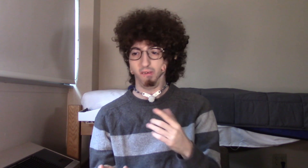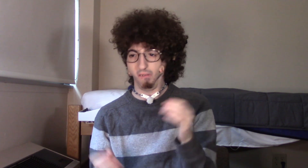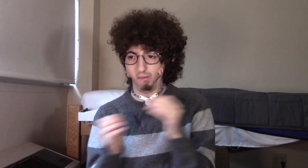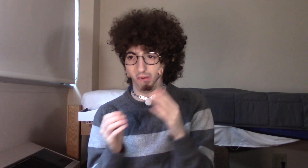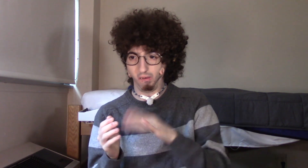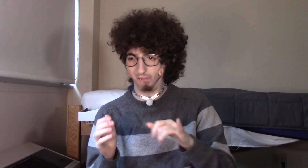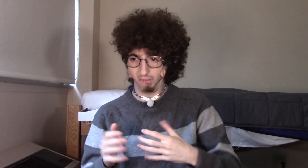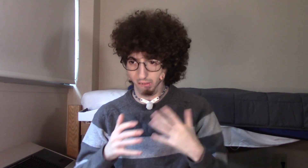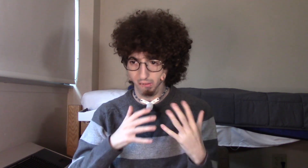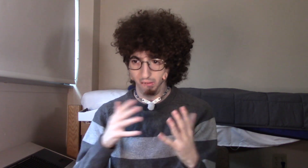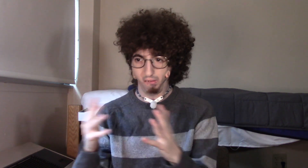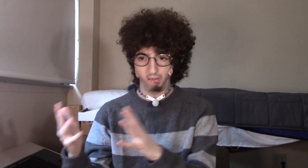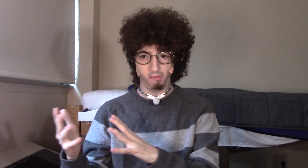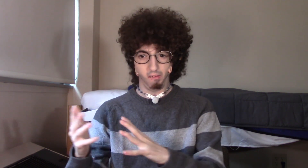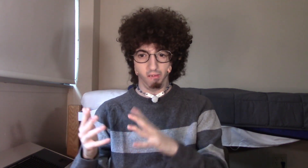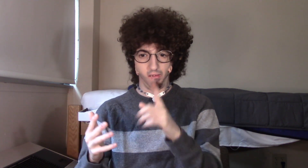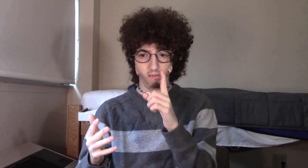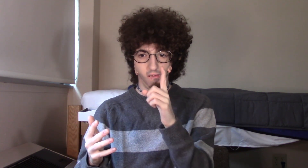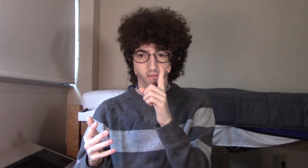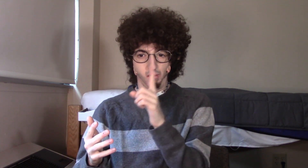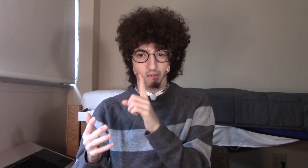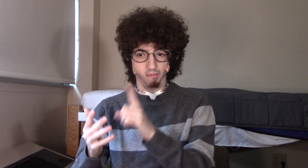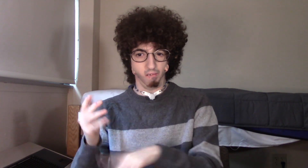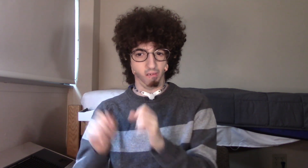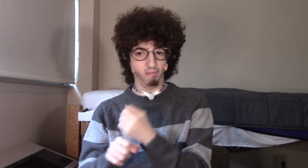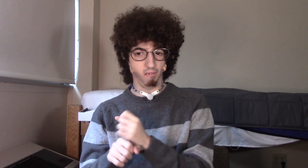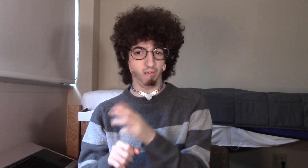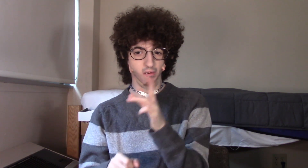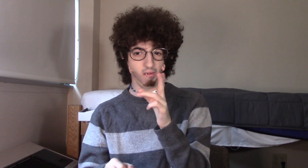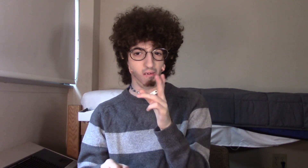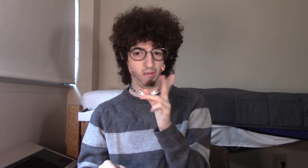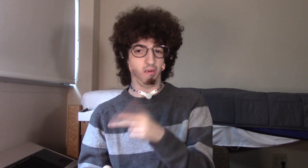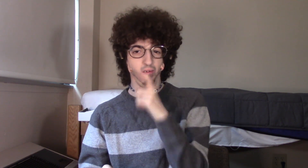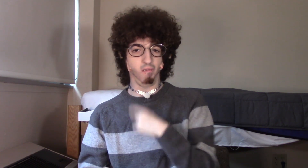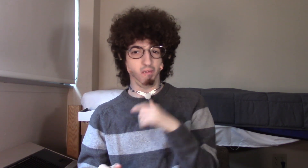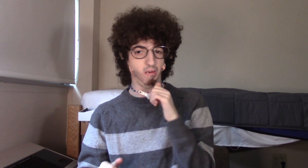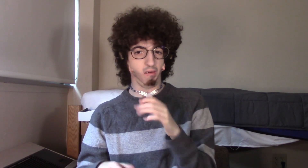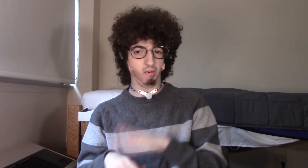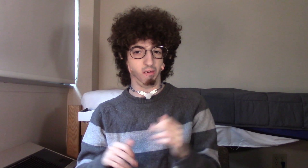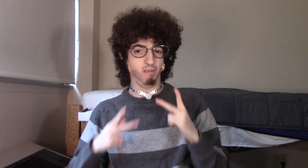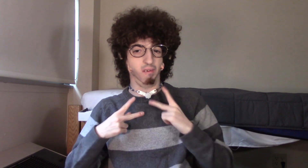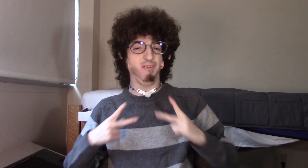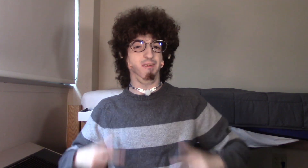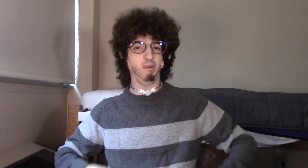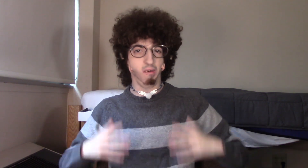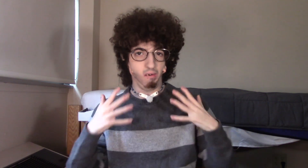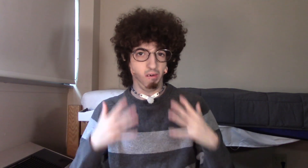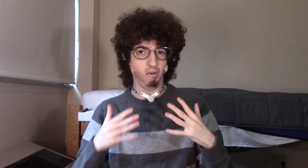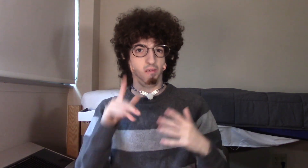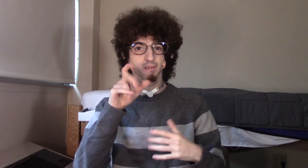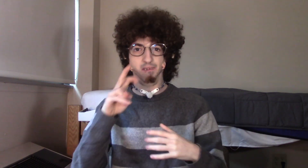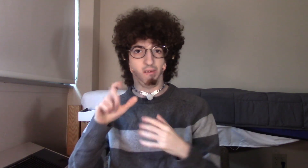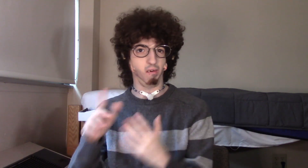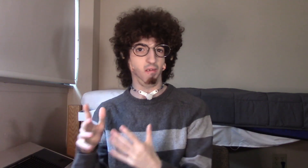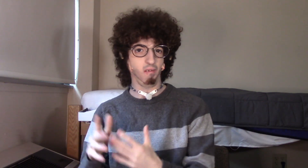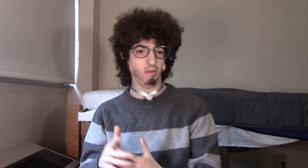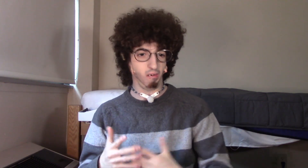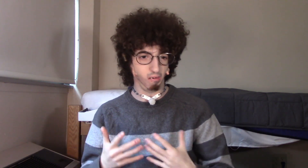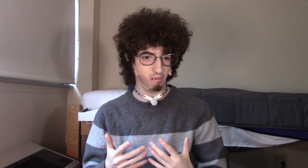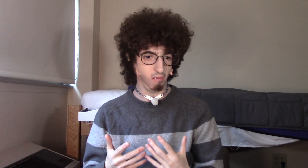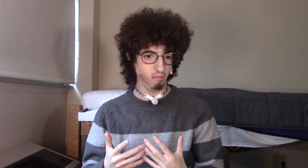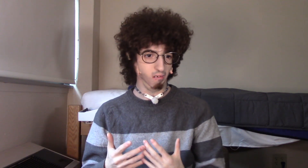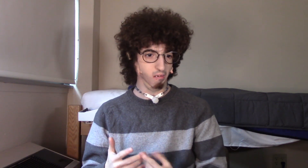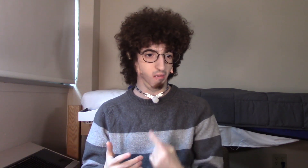More than just what makes up who I am on a physical level